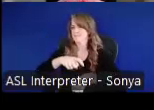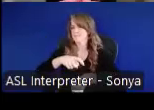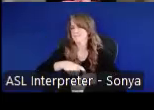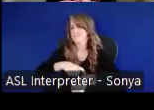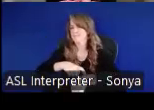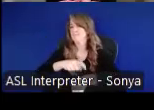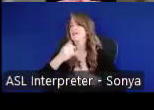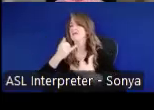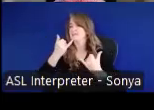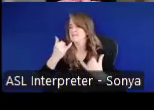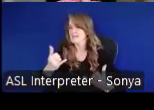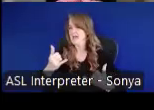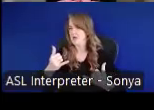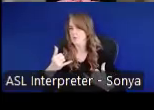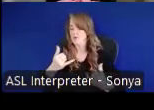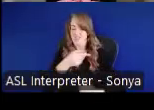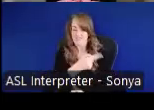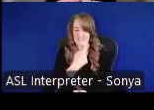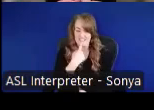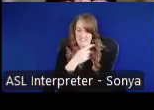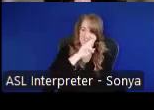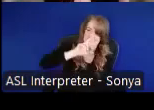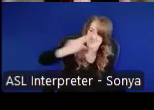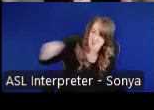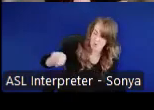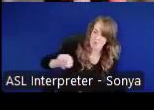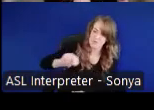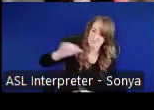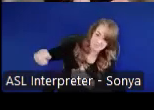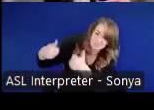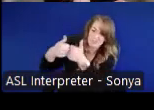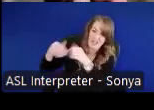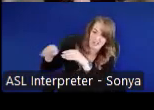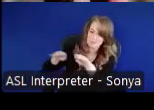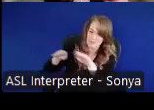in response to a challenging behavior that saying no or you